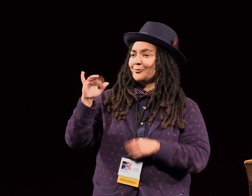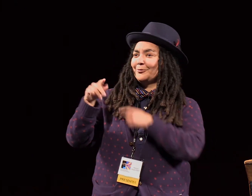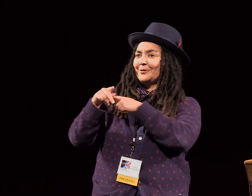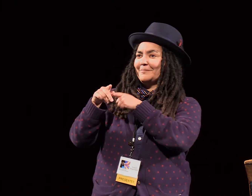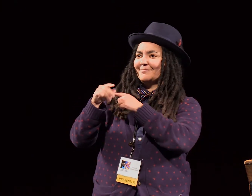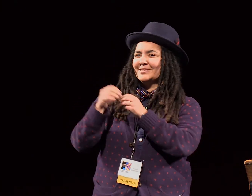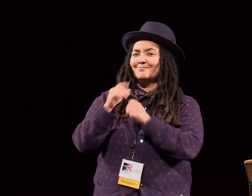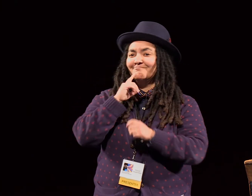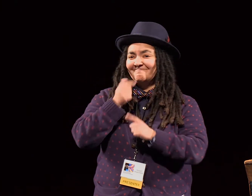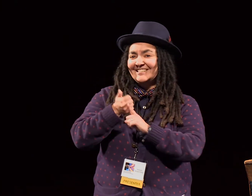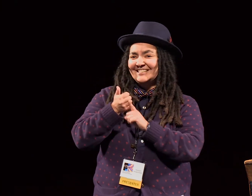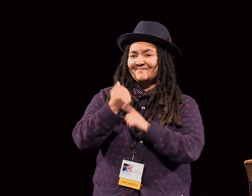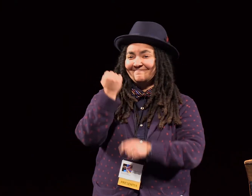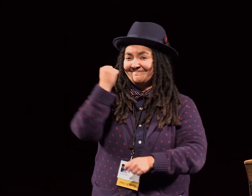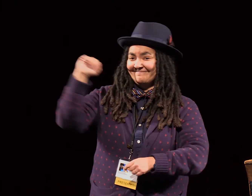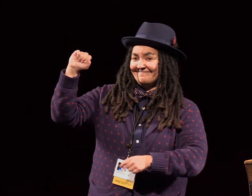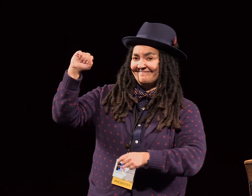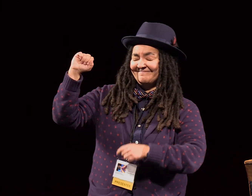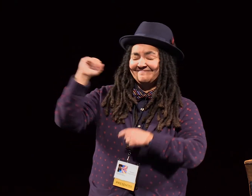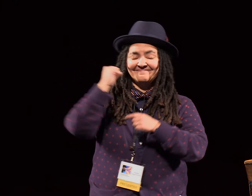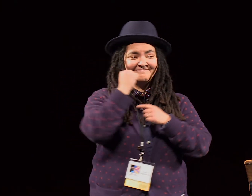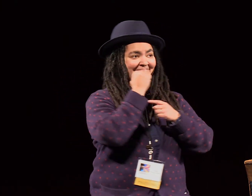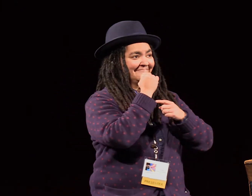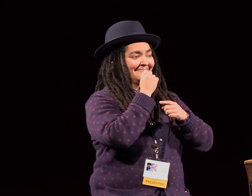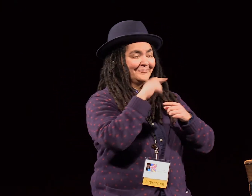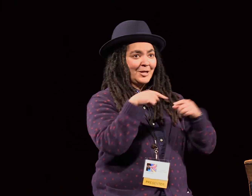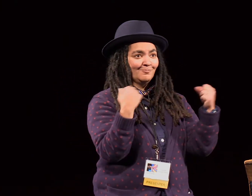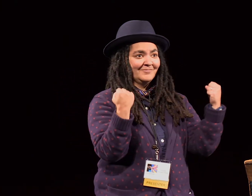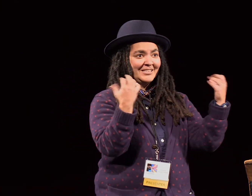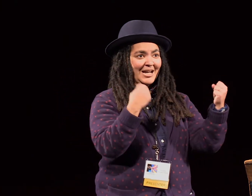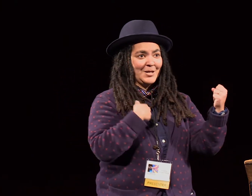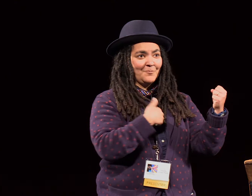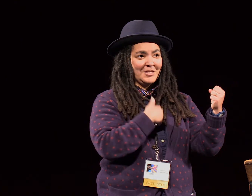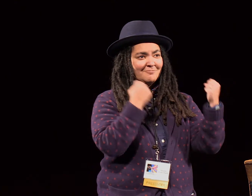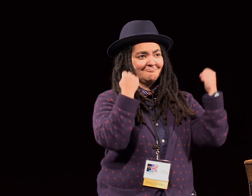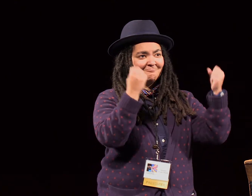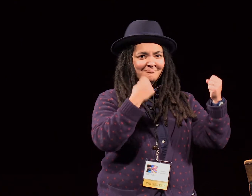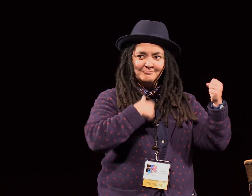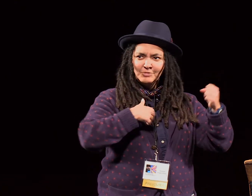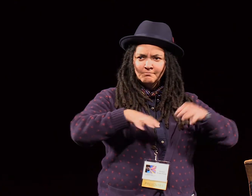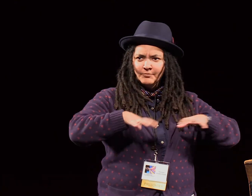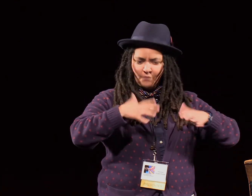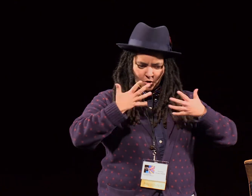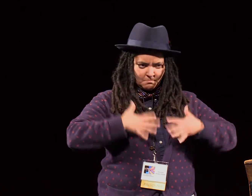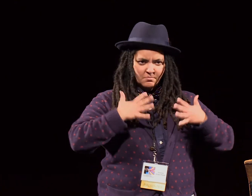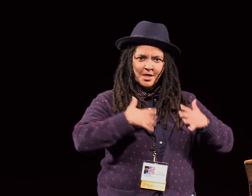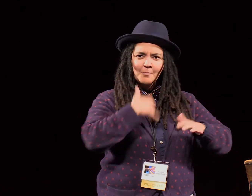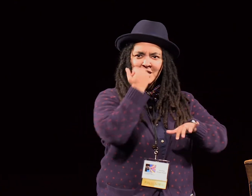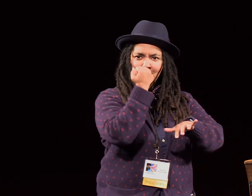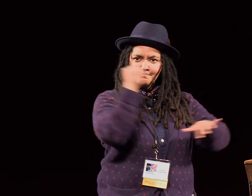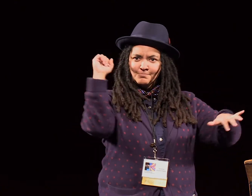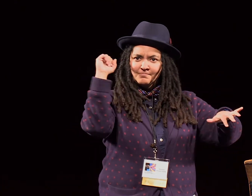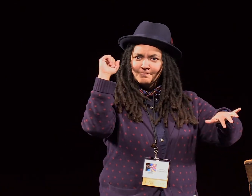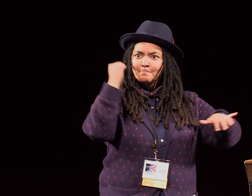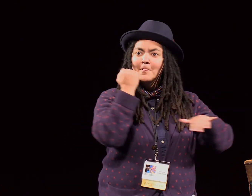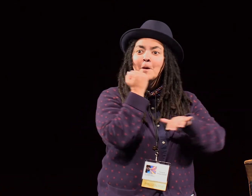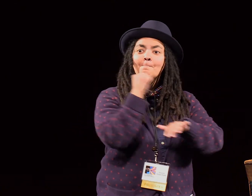I felt that Crip Theory was fitting because it's resistance and that's what I'm talking about-- resistance with these